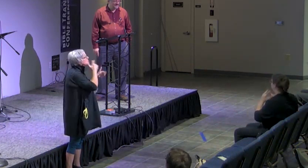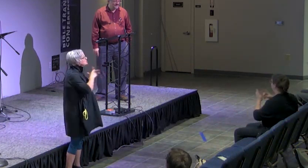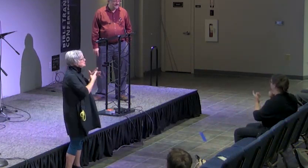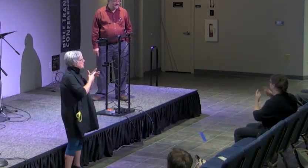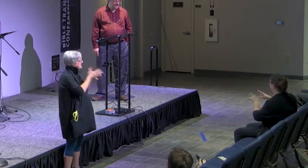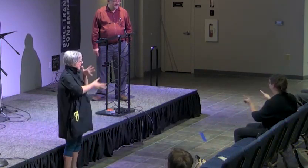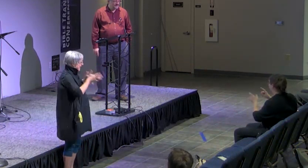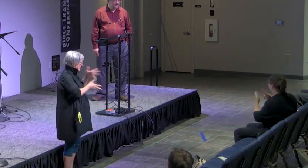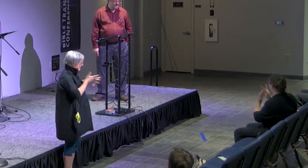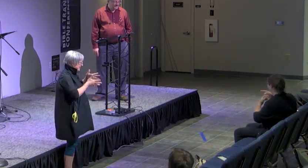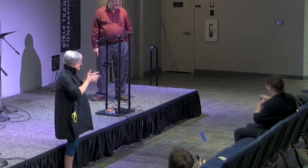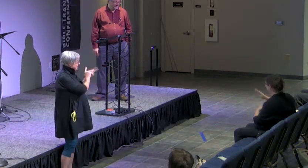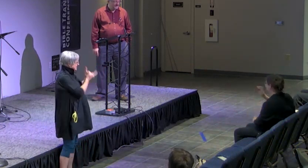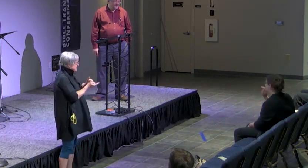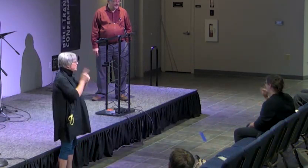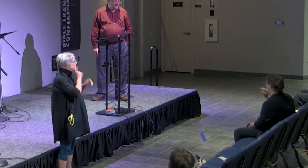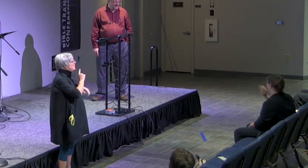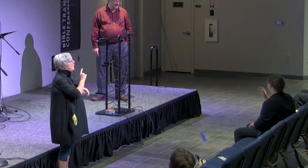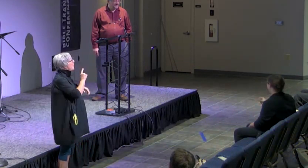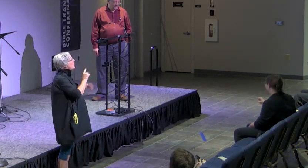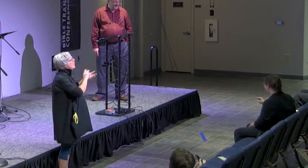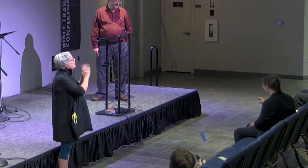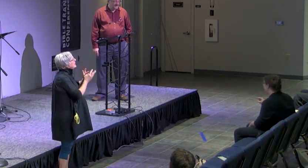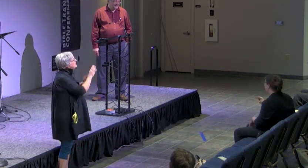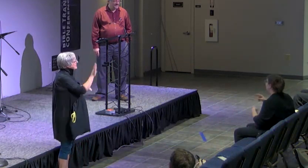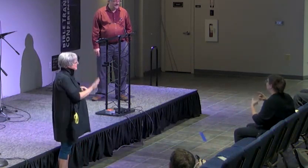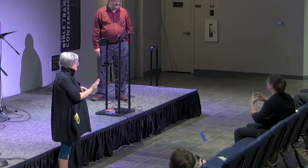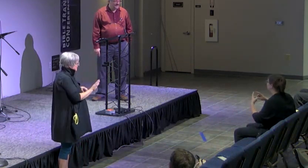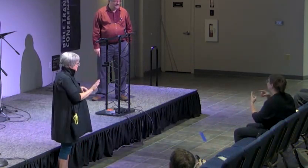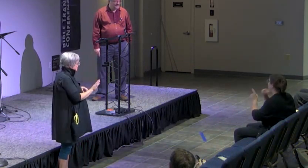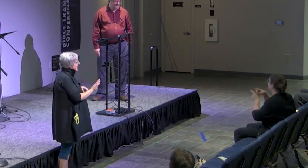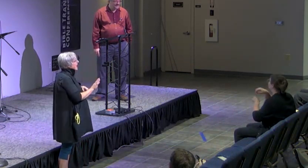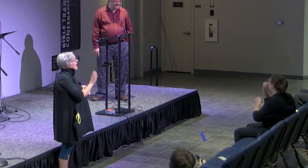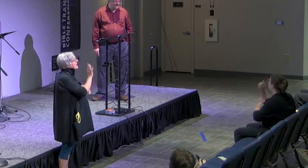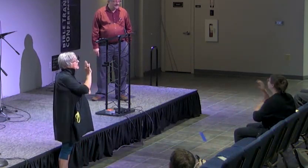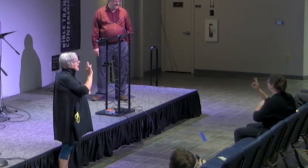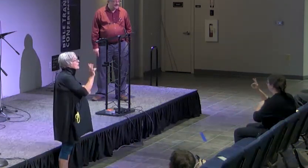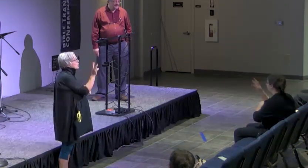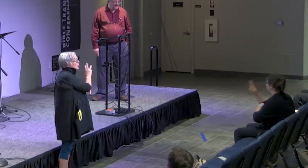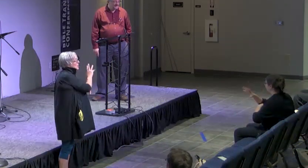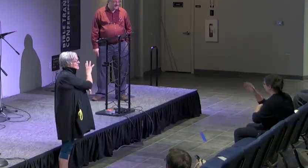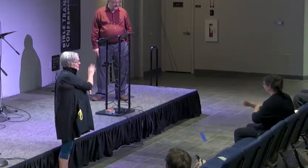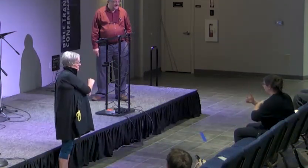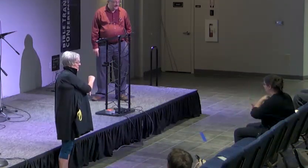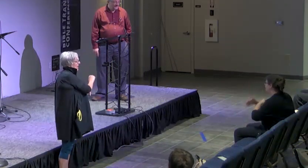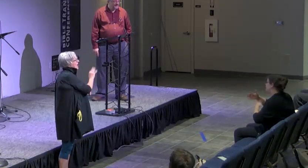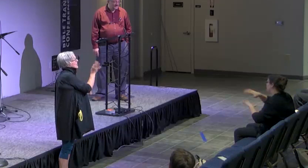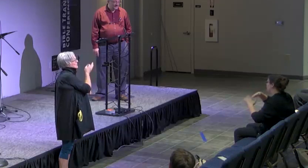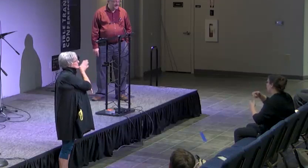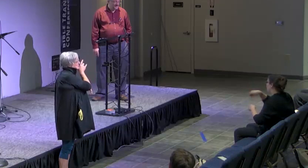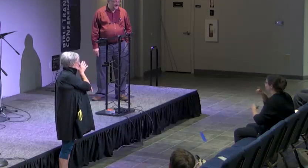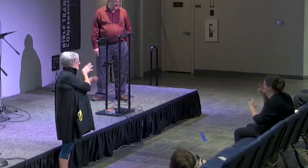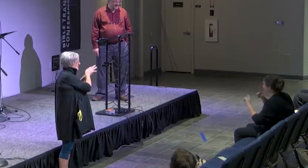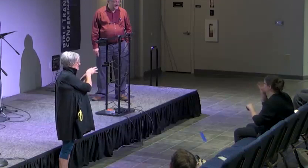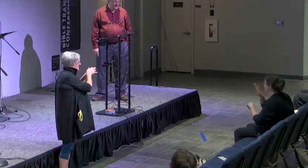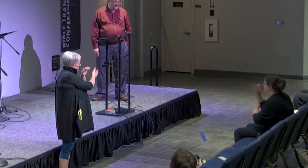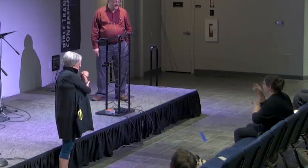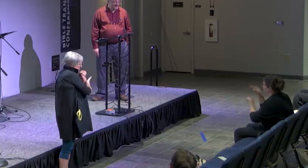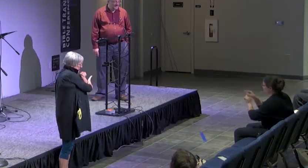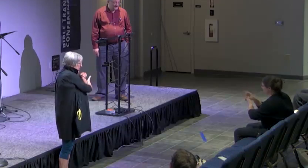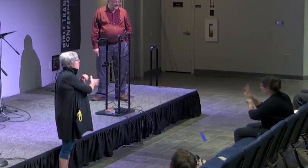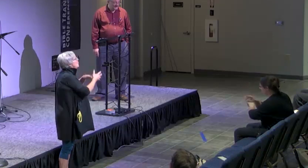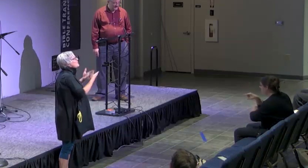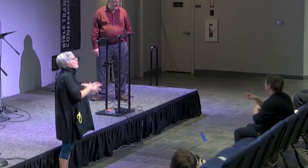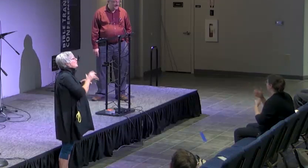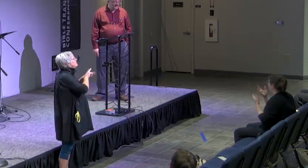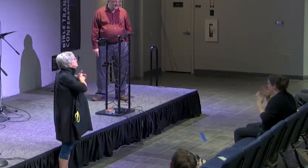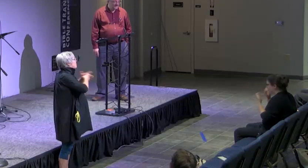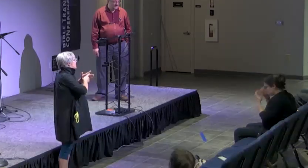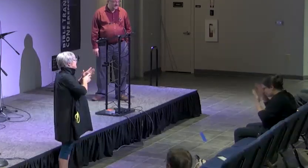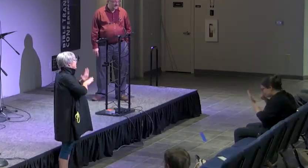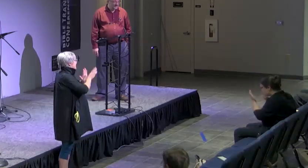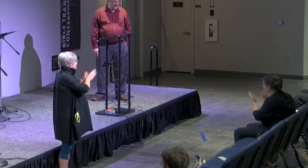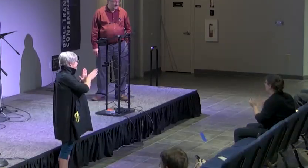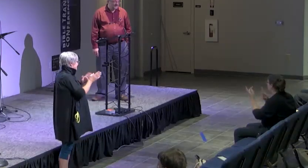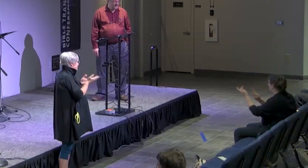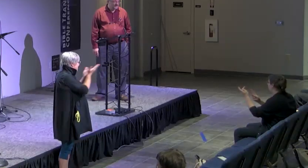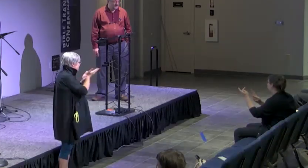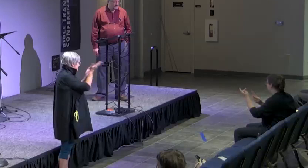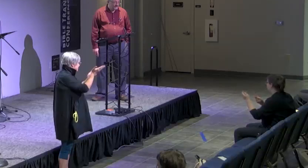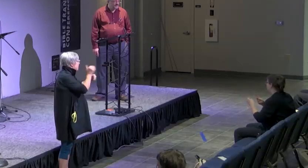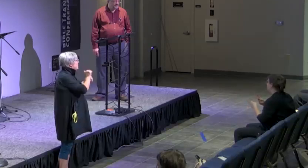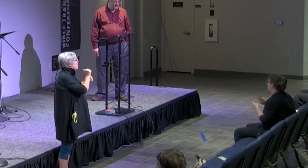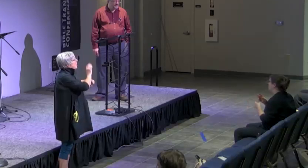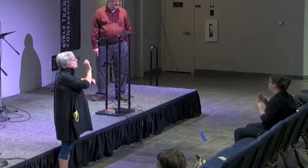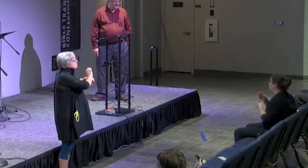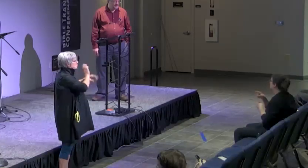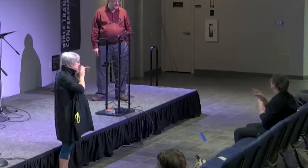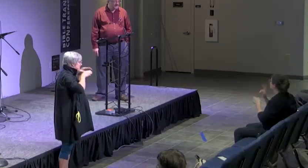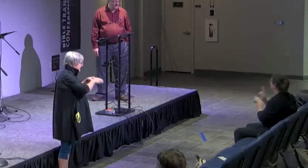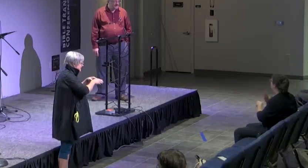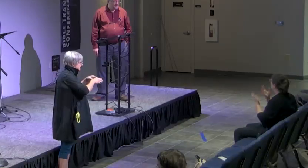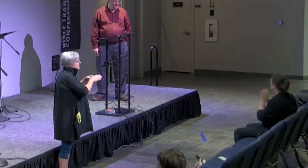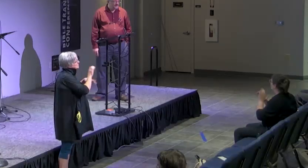Project in Benin. And also in 9 West African country, francophone country, we are already working on the proposal and use a chess bit, the church base model.